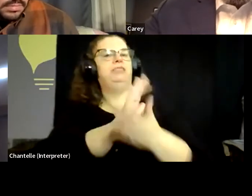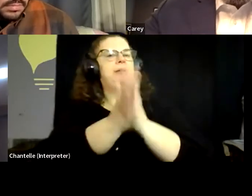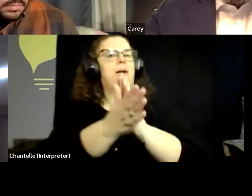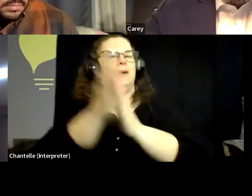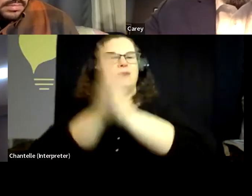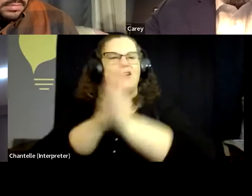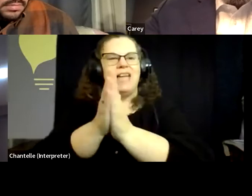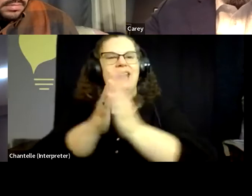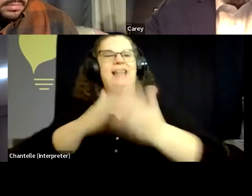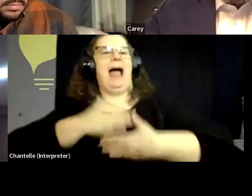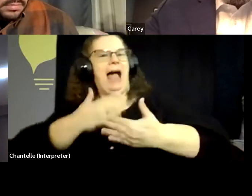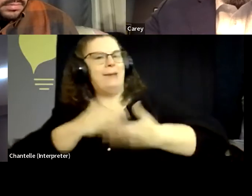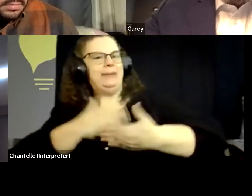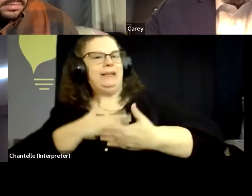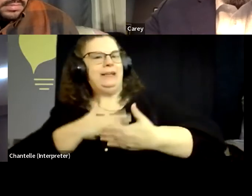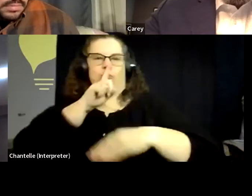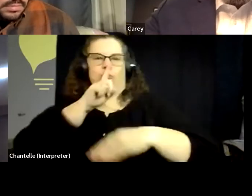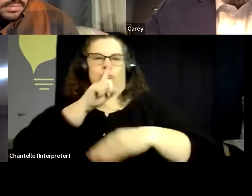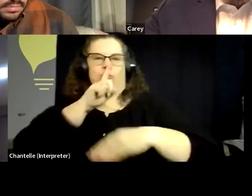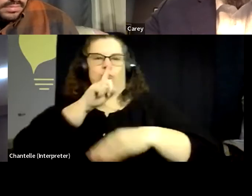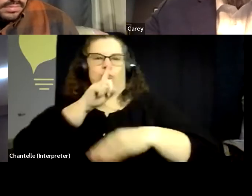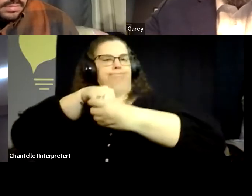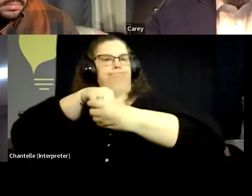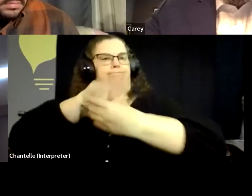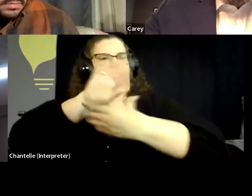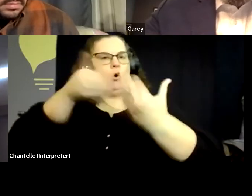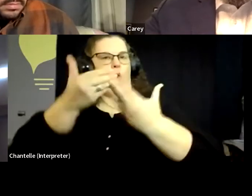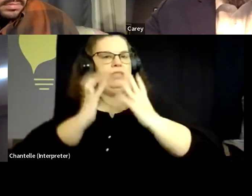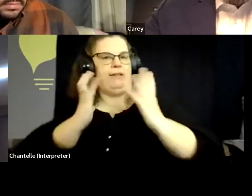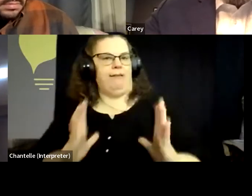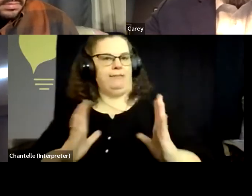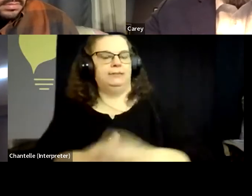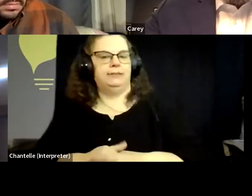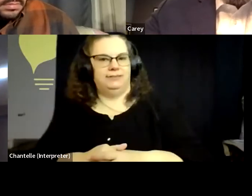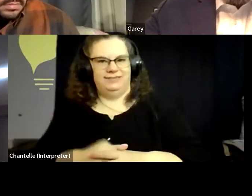engage our clients. Is that the question you are asking